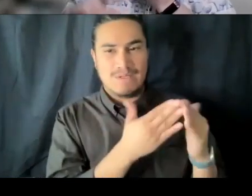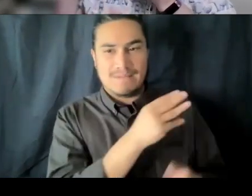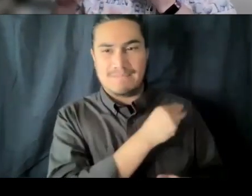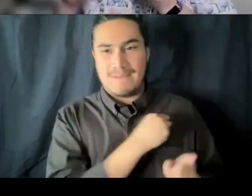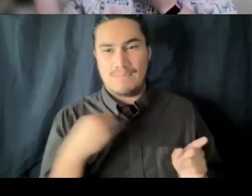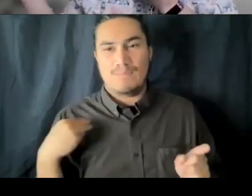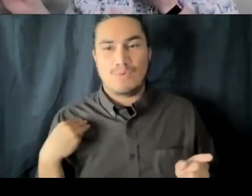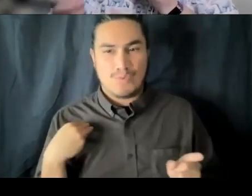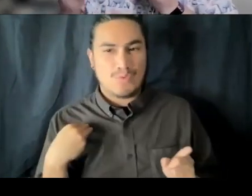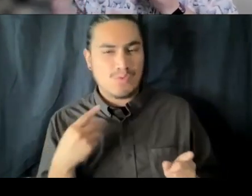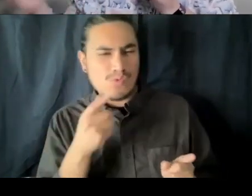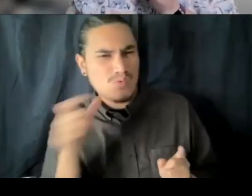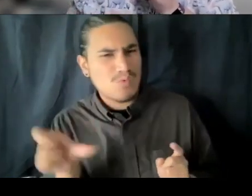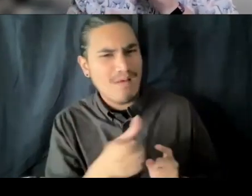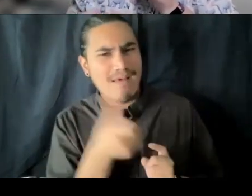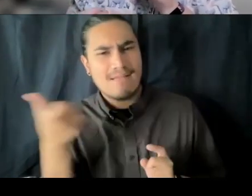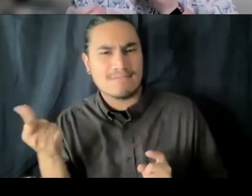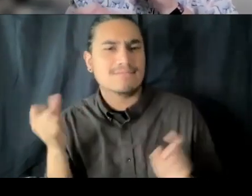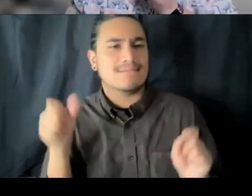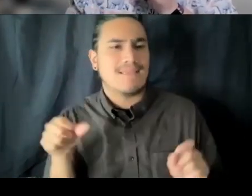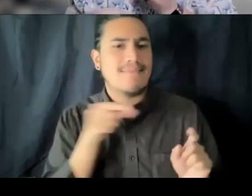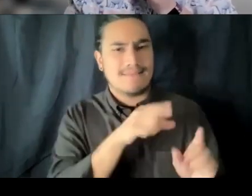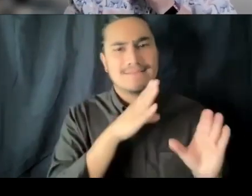who else can they call on when they're overwhelmed?